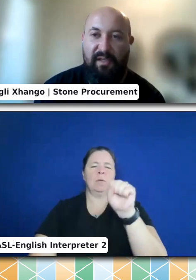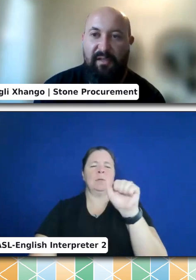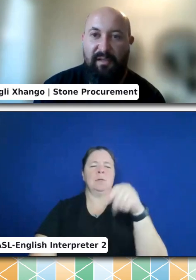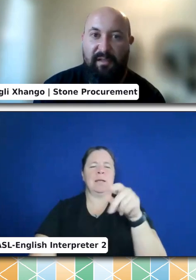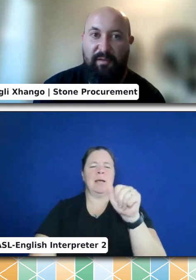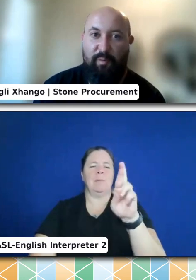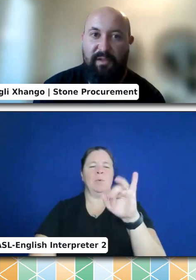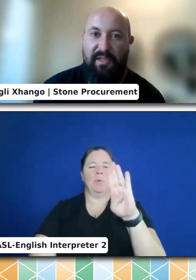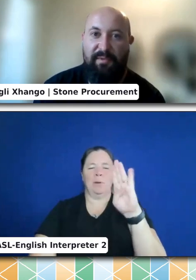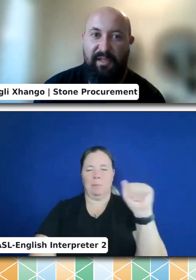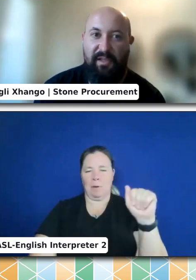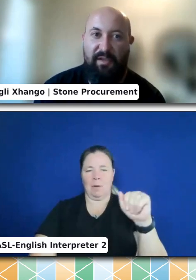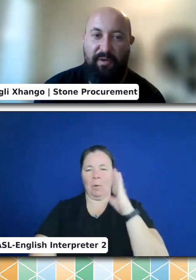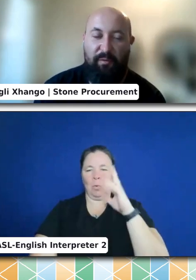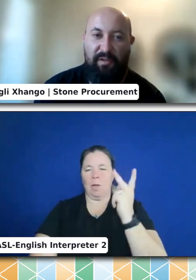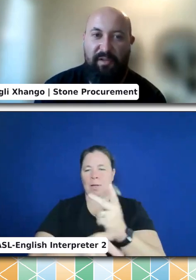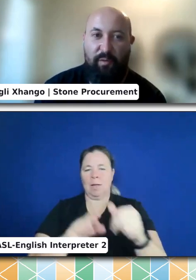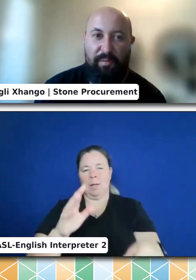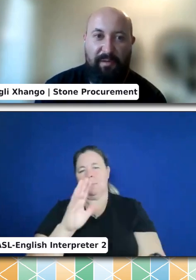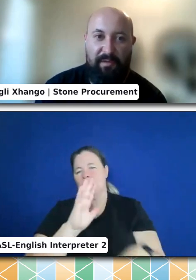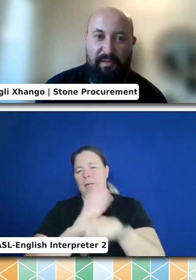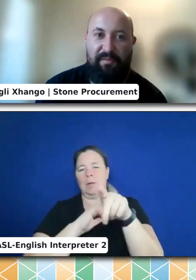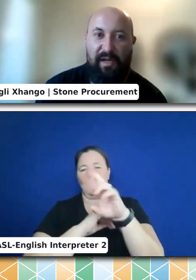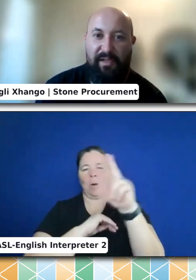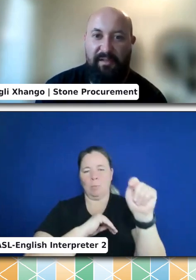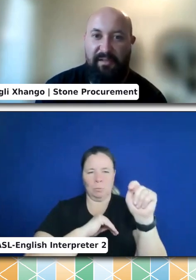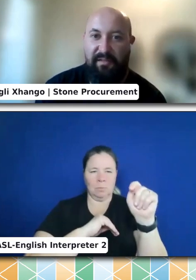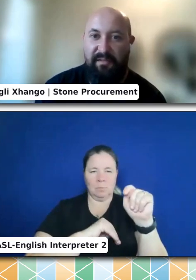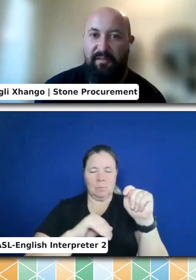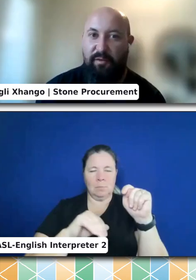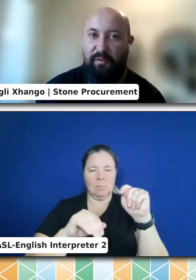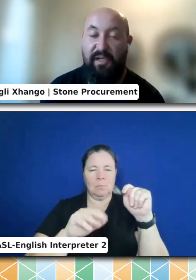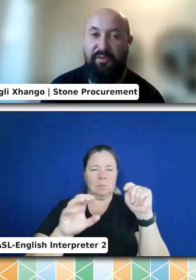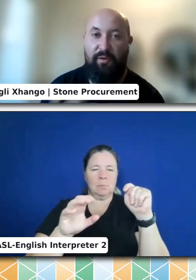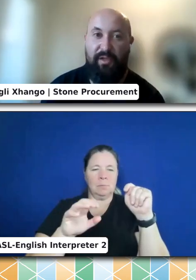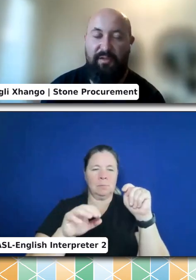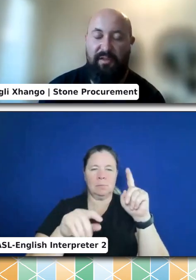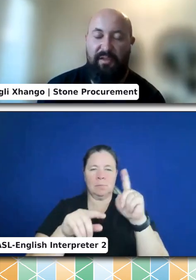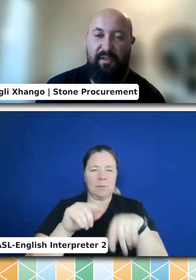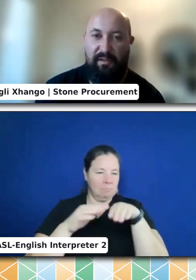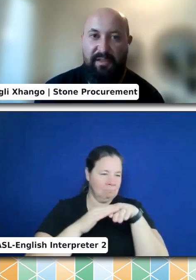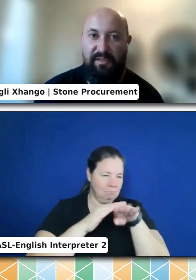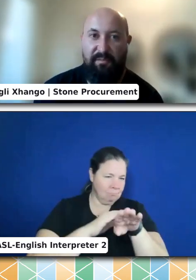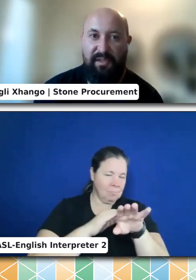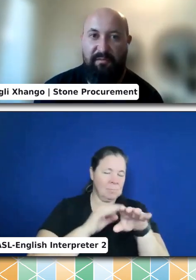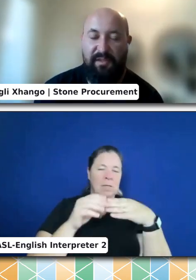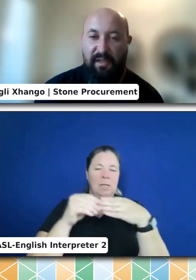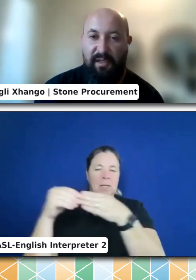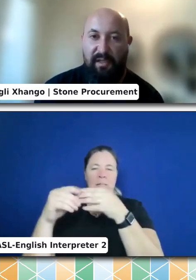It will keep kicking you out, and you won't be able to find, or to actually go into the, uh, leads themselves.